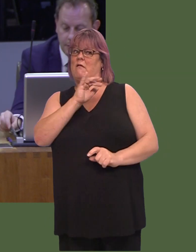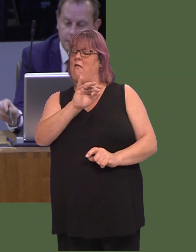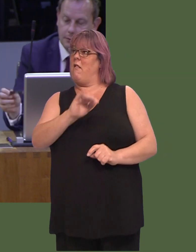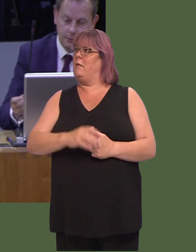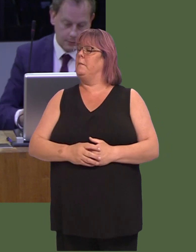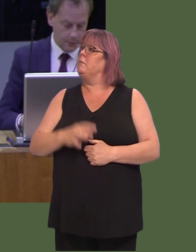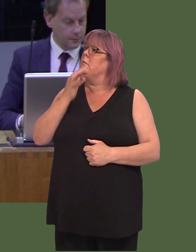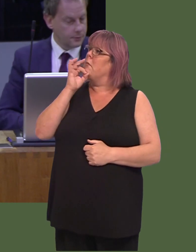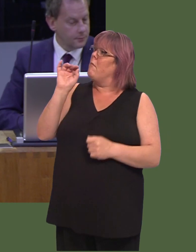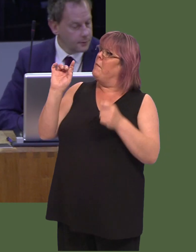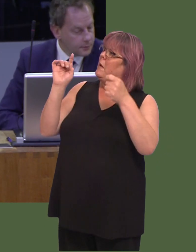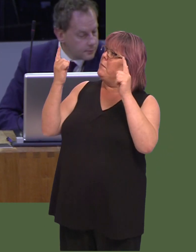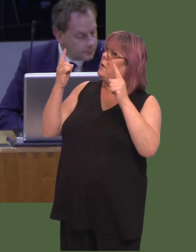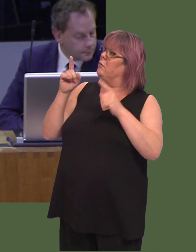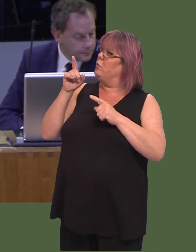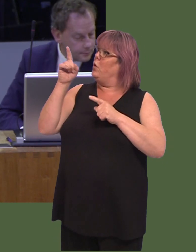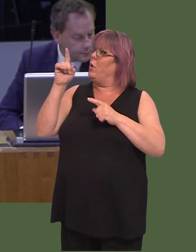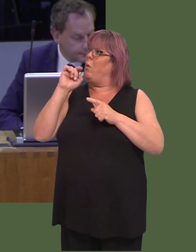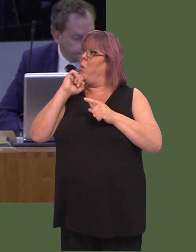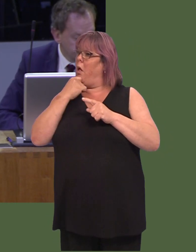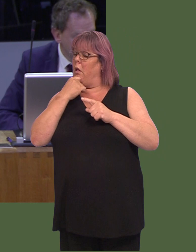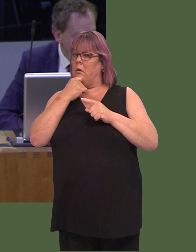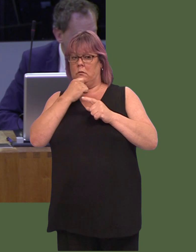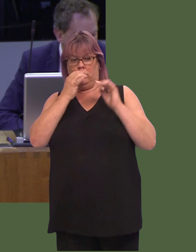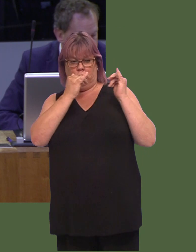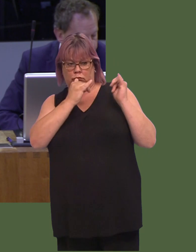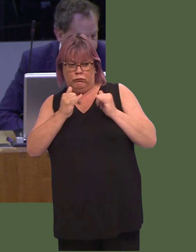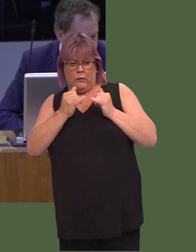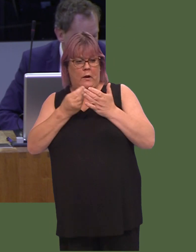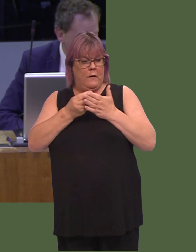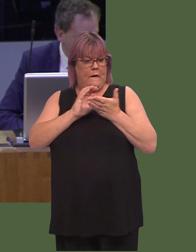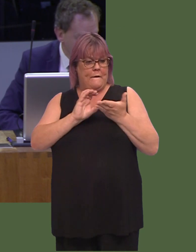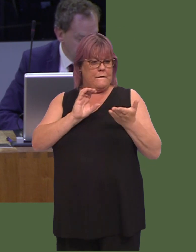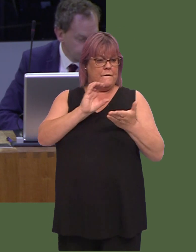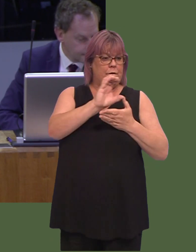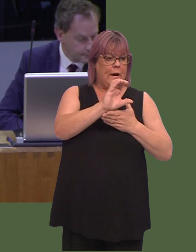So, First Minister, what actions will your Government be taking to ensure that investment